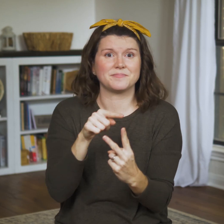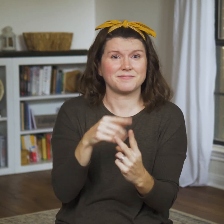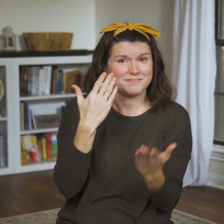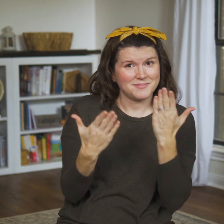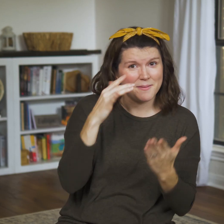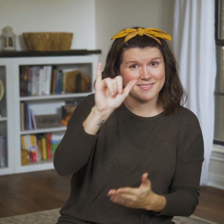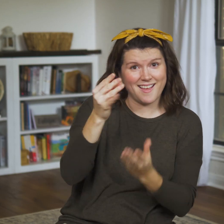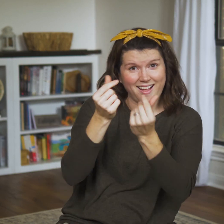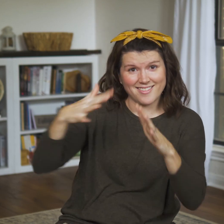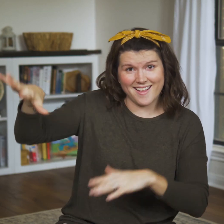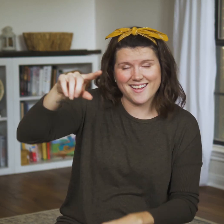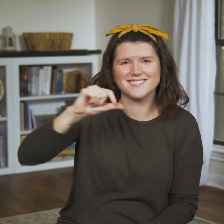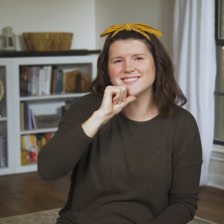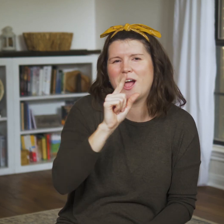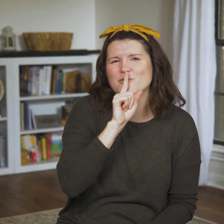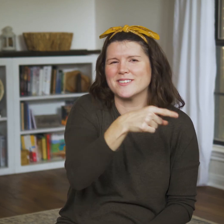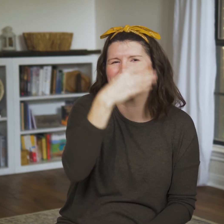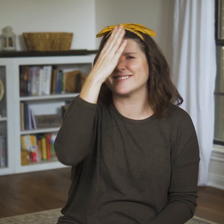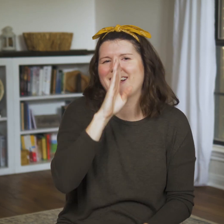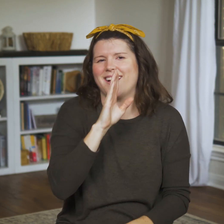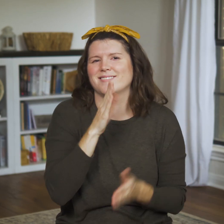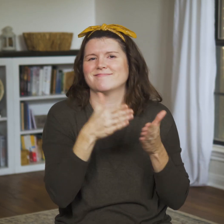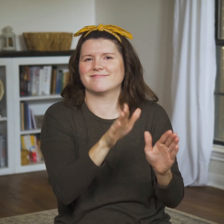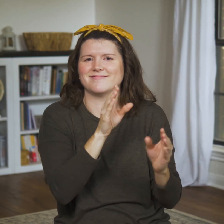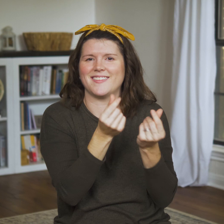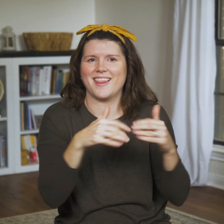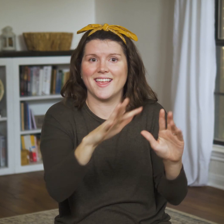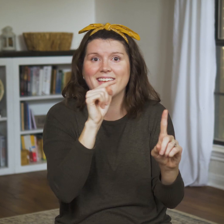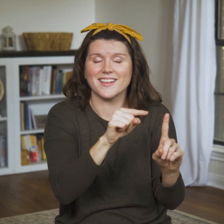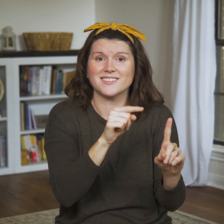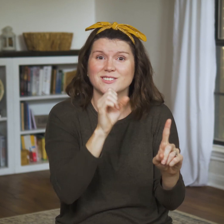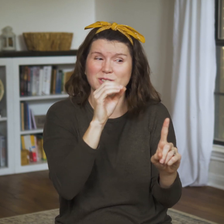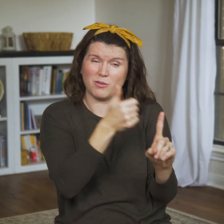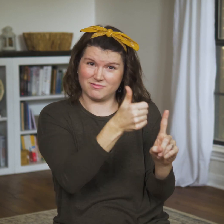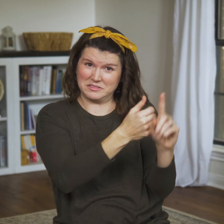Reuben and Gad settle there,